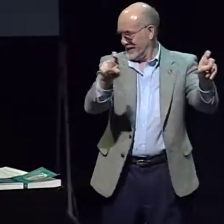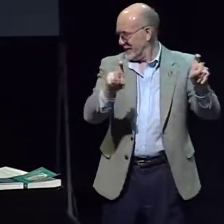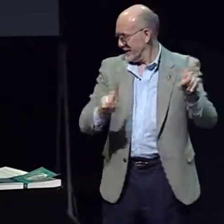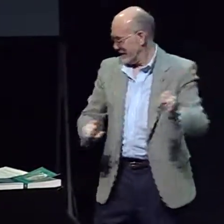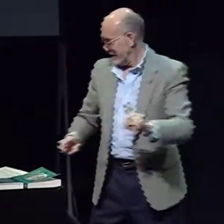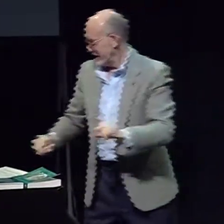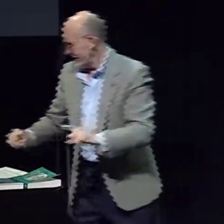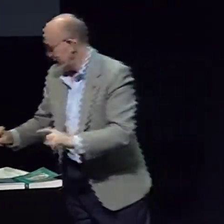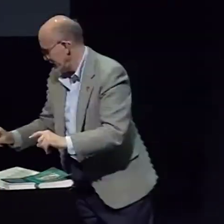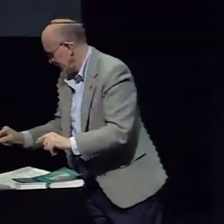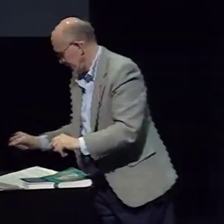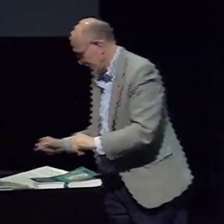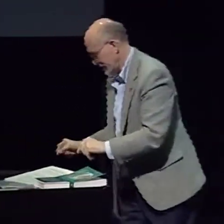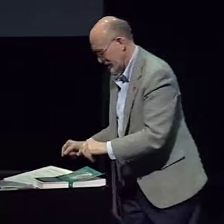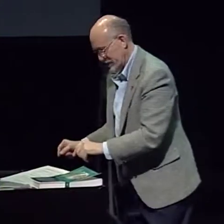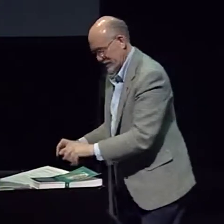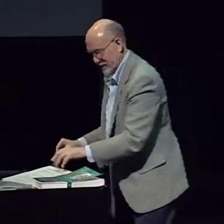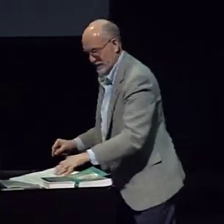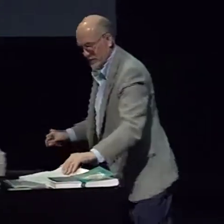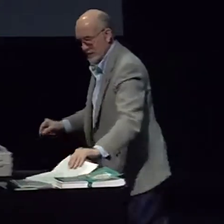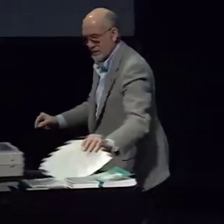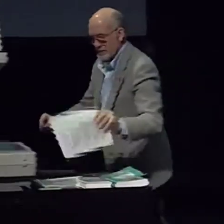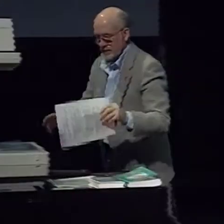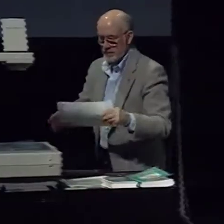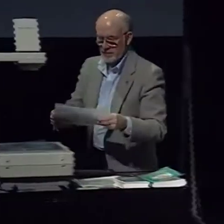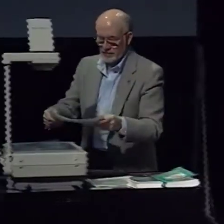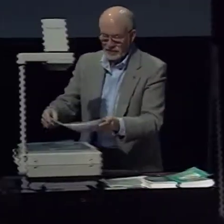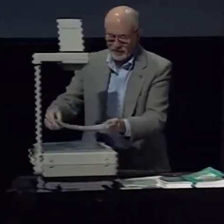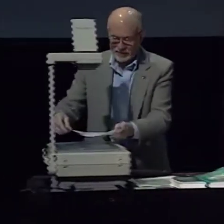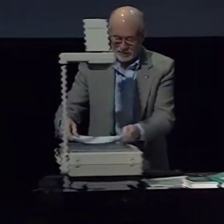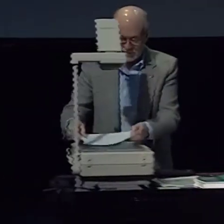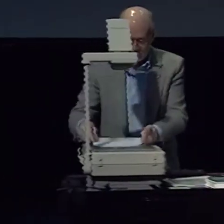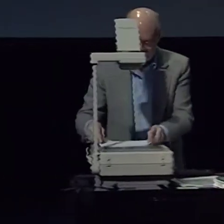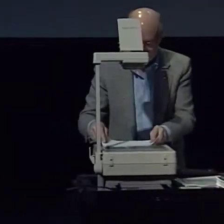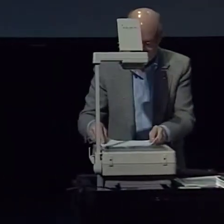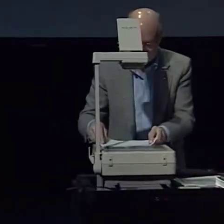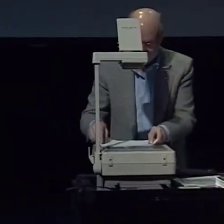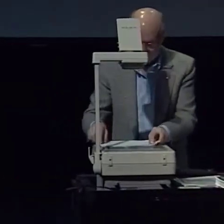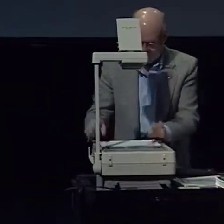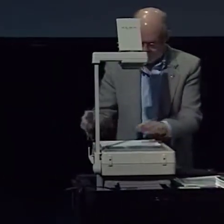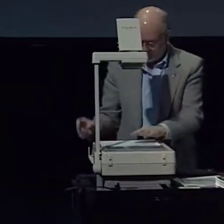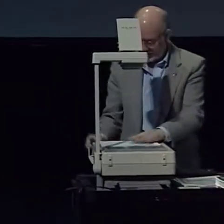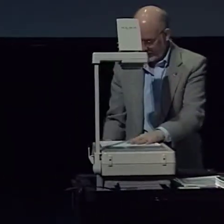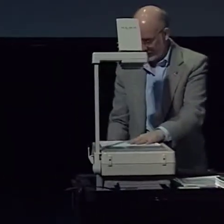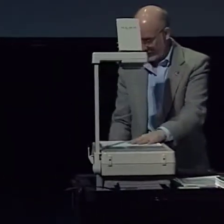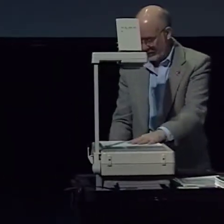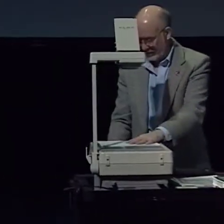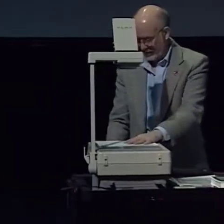ALLOW ME TO TEST YOU GUYS ON A CERTAIN IDEA.